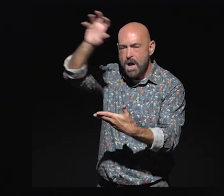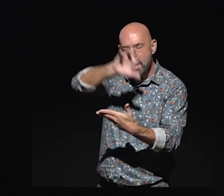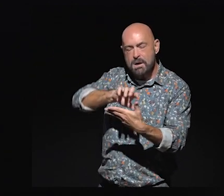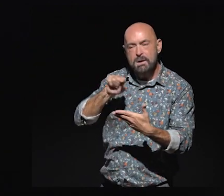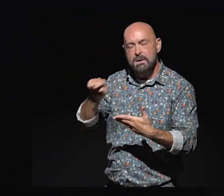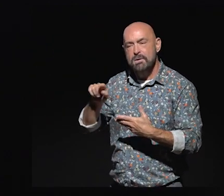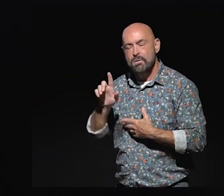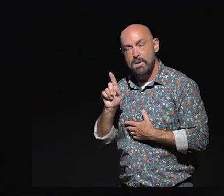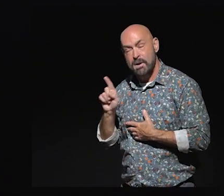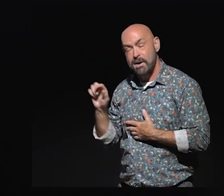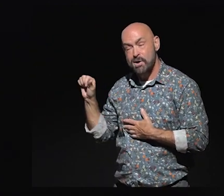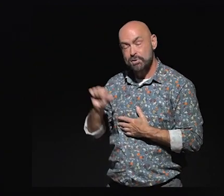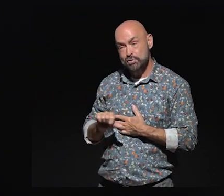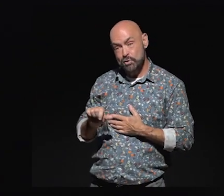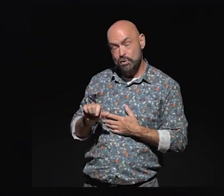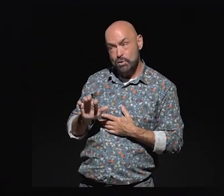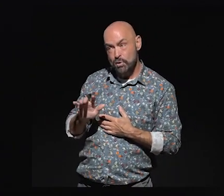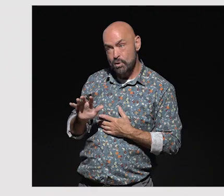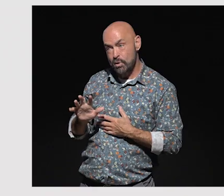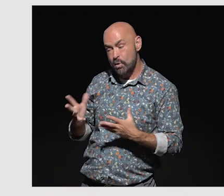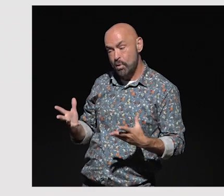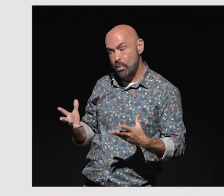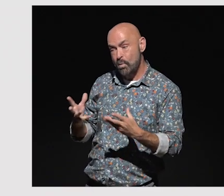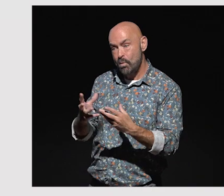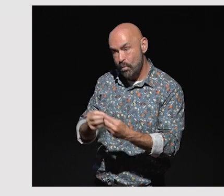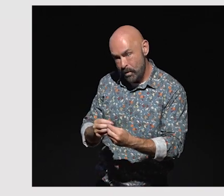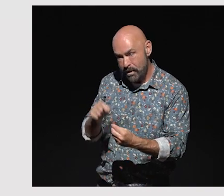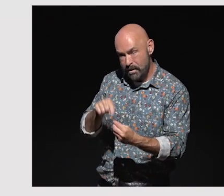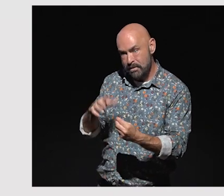that is meant to go with the dress.